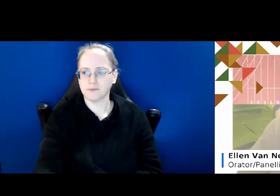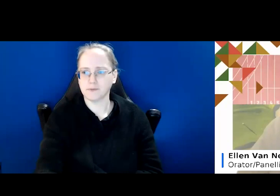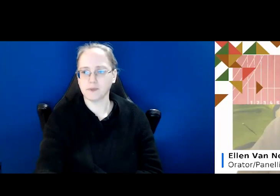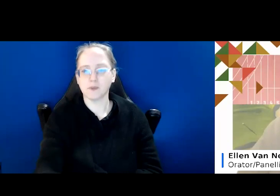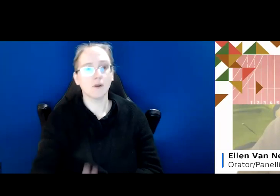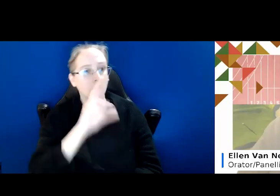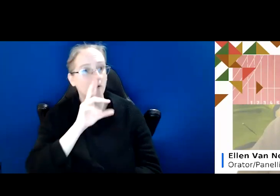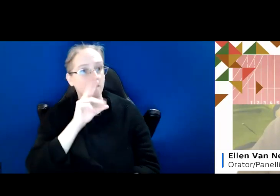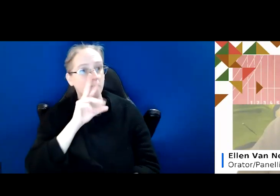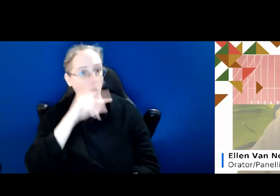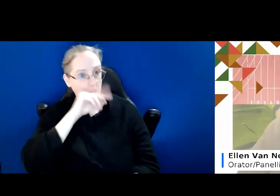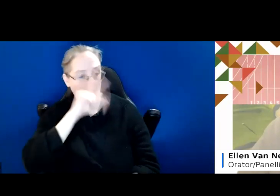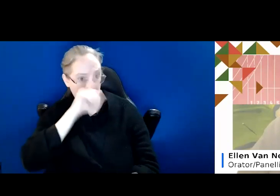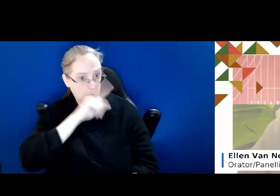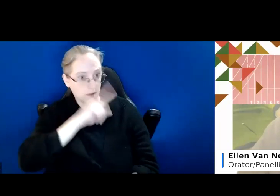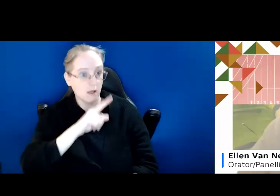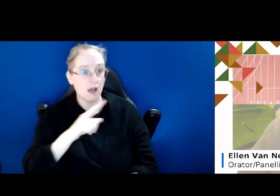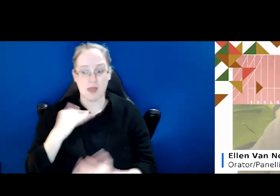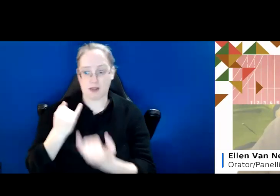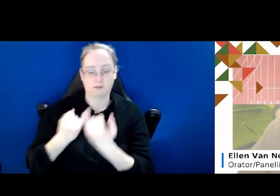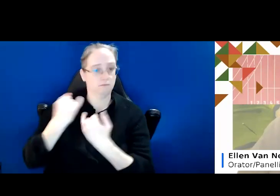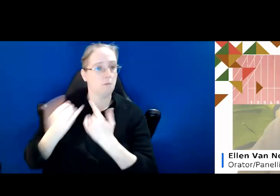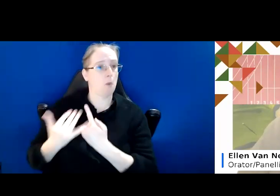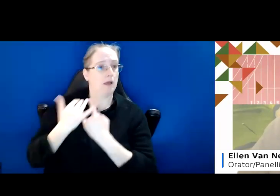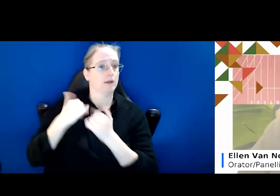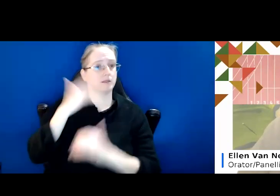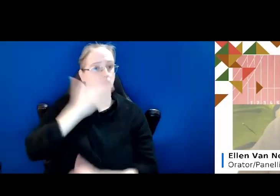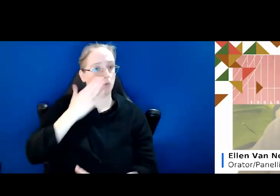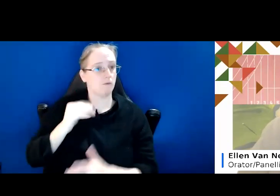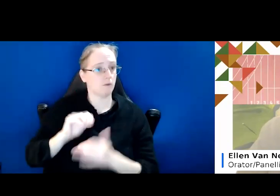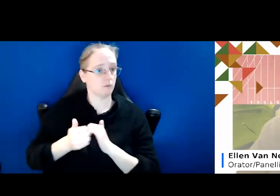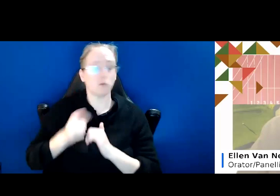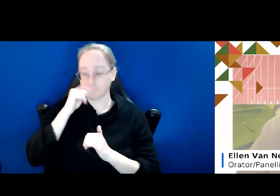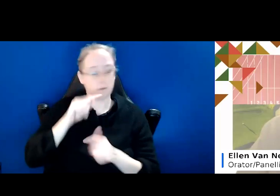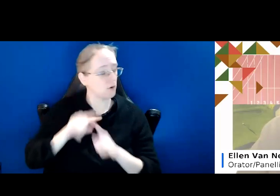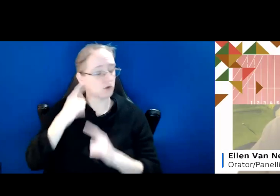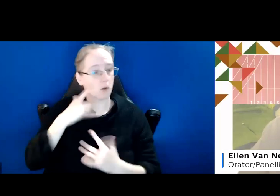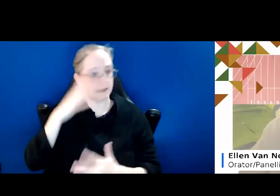experience of racism in sport. As a 14 year old